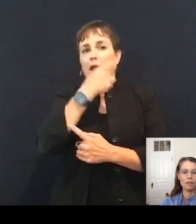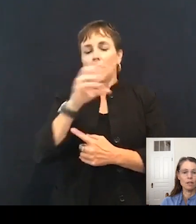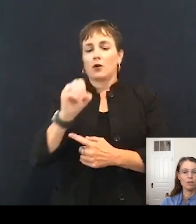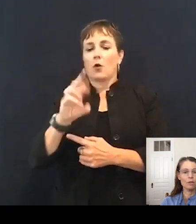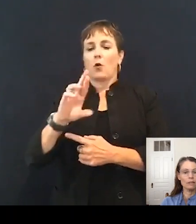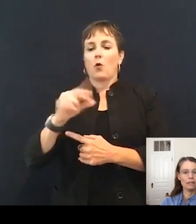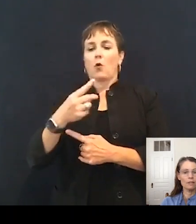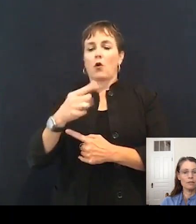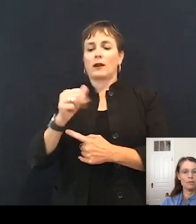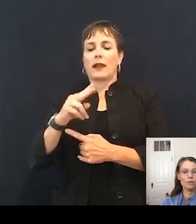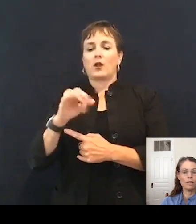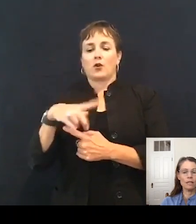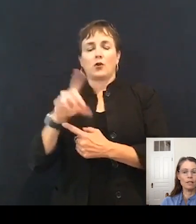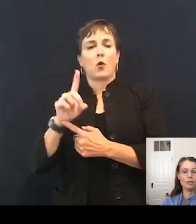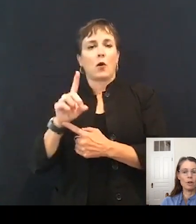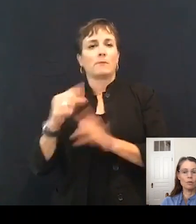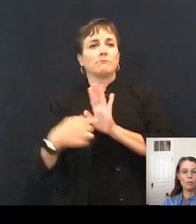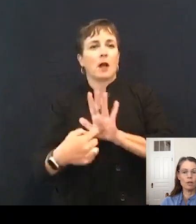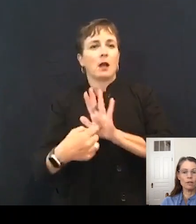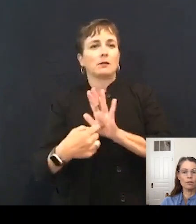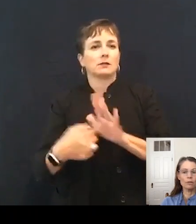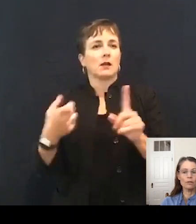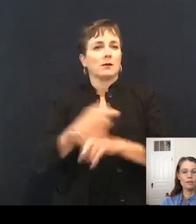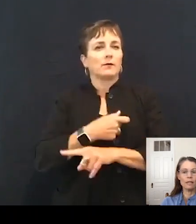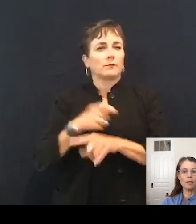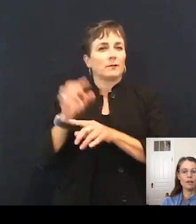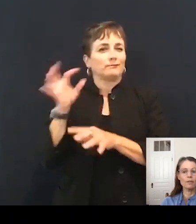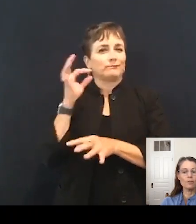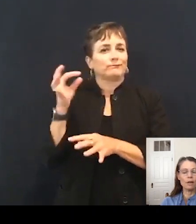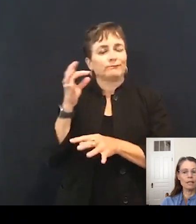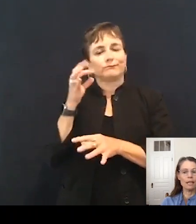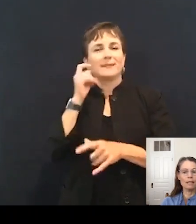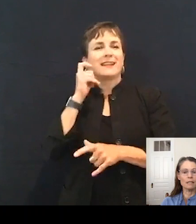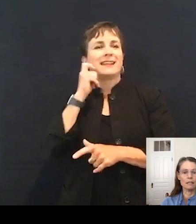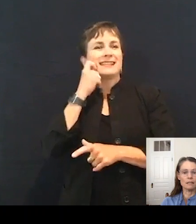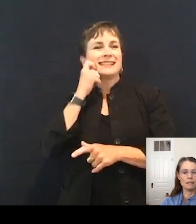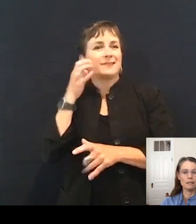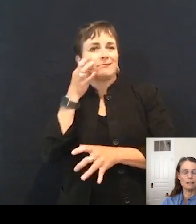Currently, they're screening known molecules and other drug candidates.